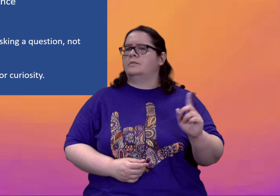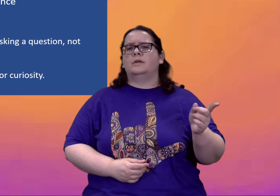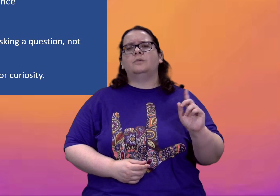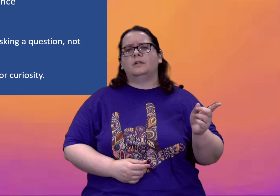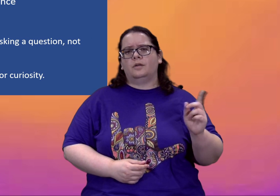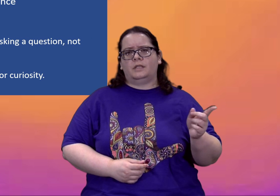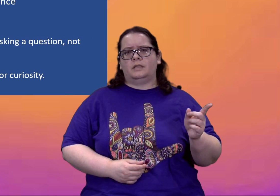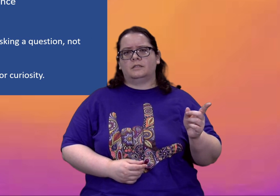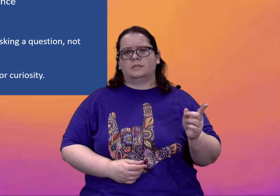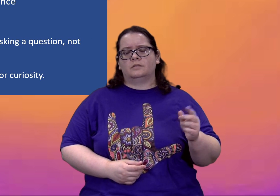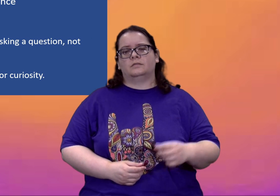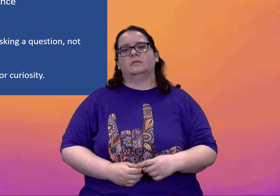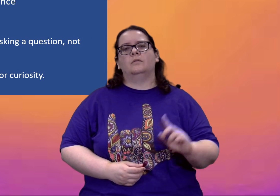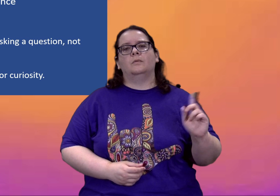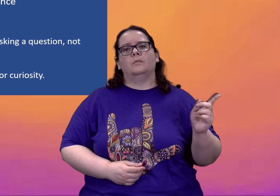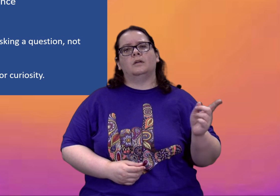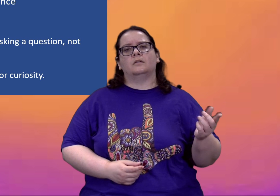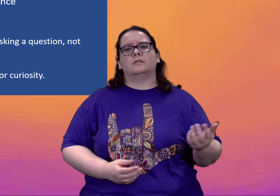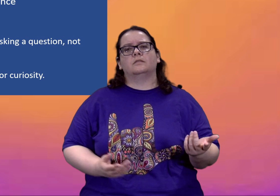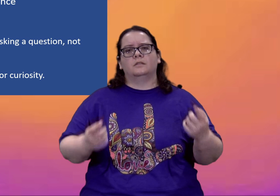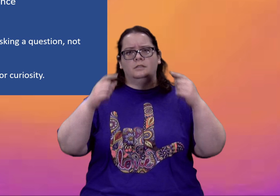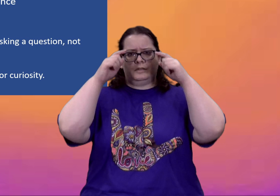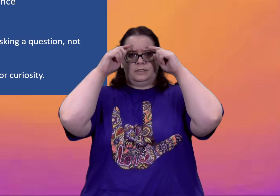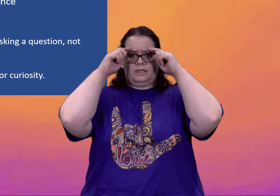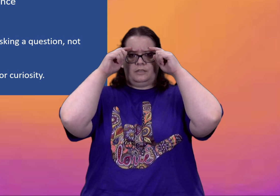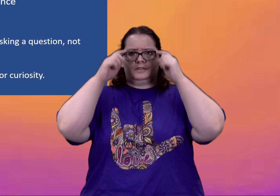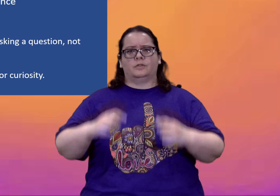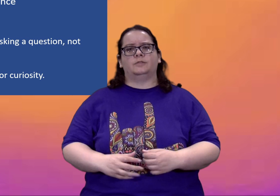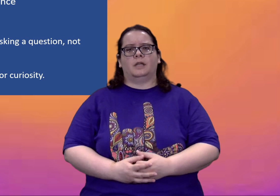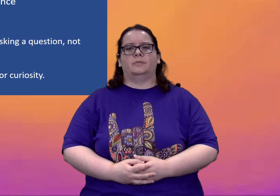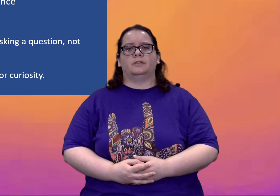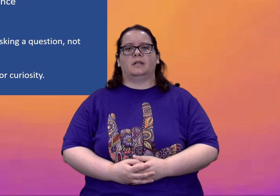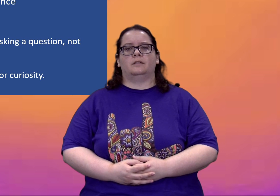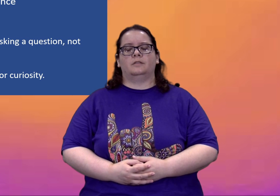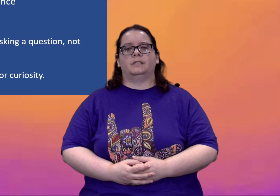Where do you want to go to eat?" Where? So you see how I scrunch my eyebrows down a little bit.